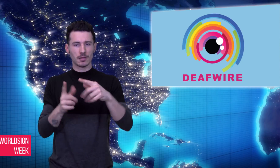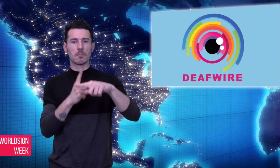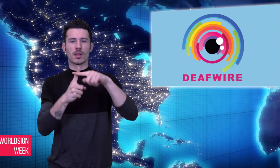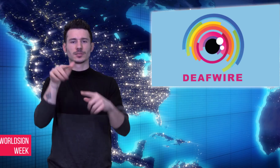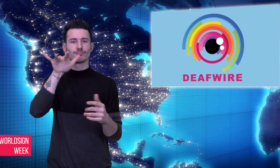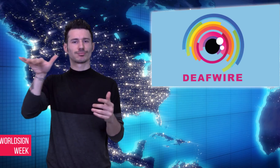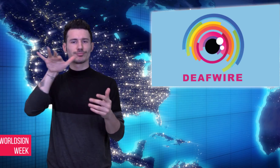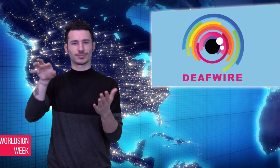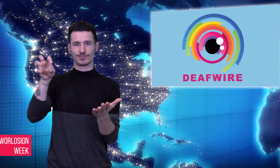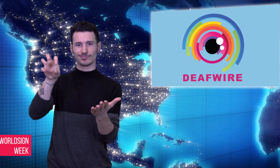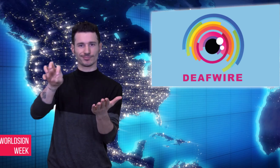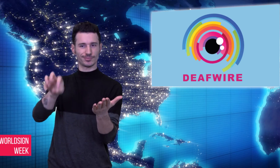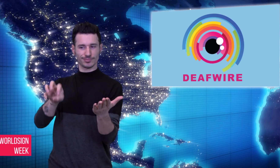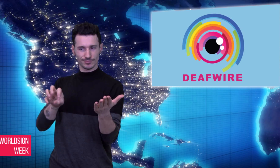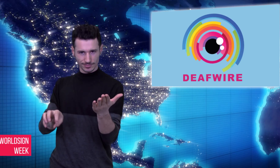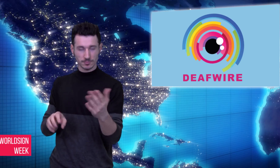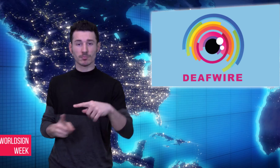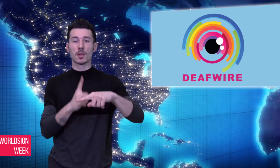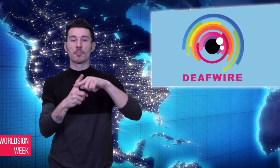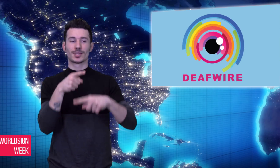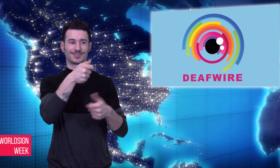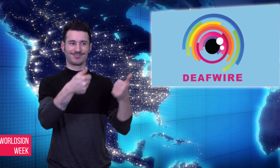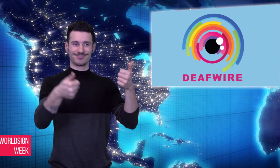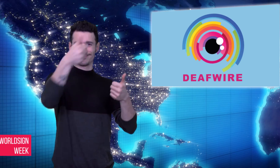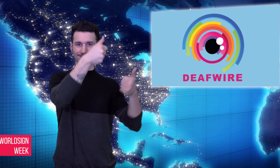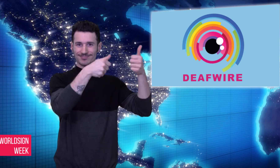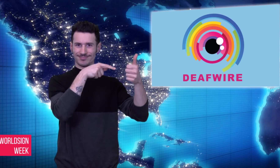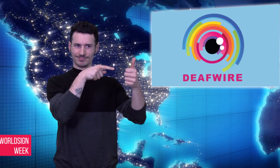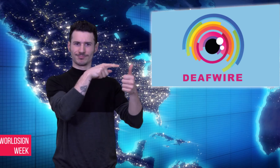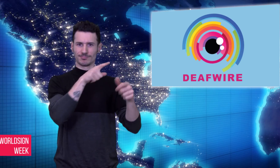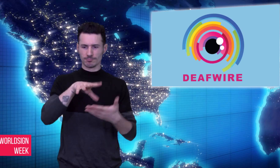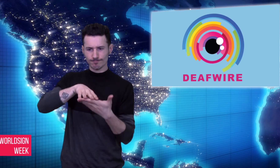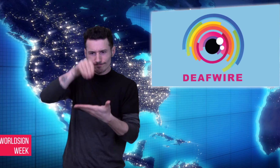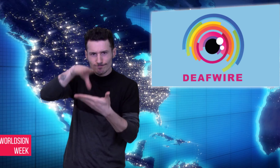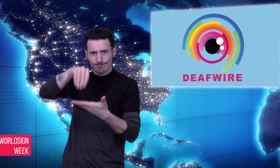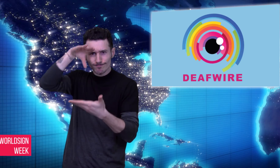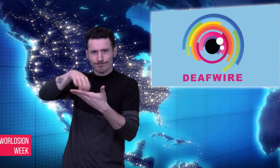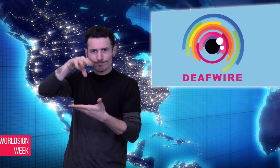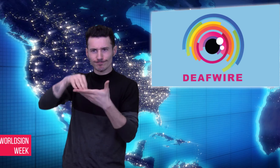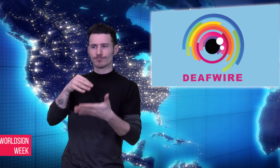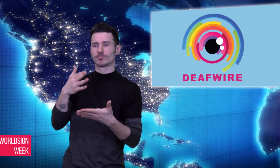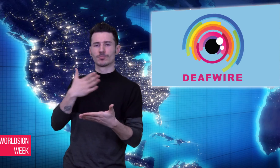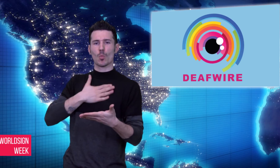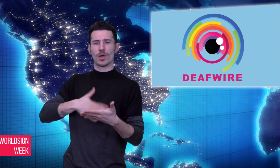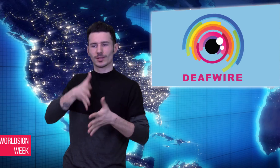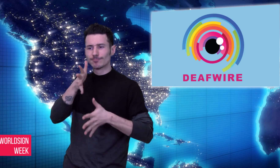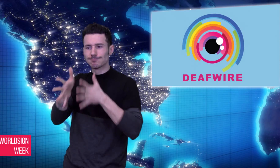point to the menu items they want to order